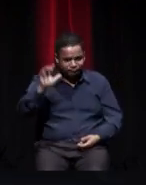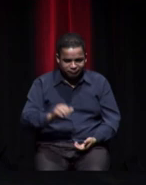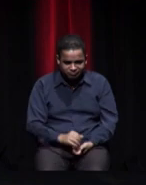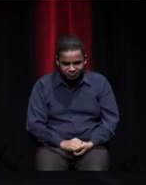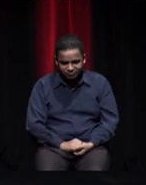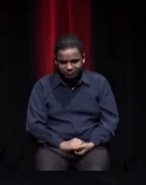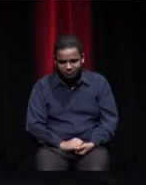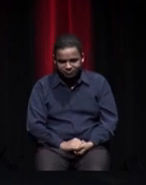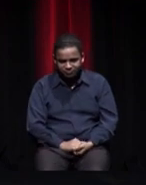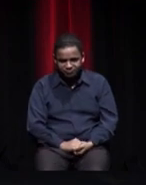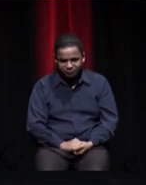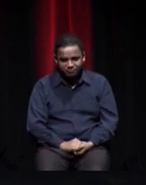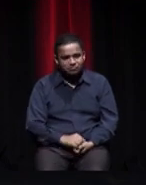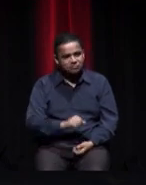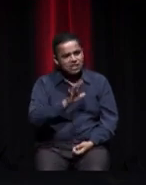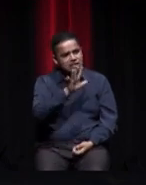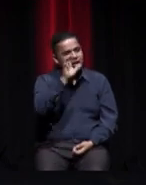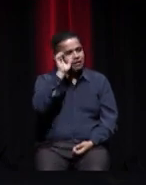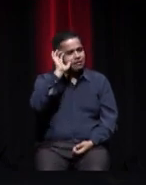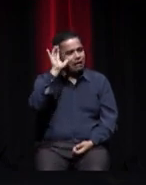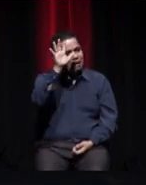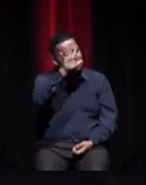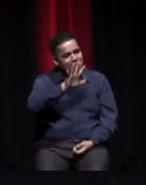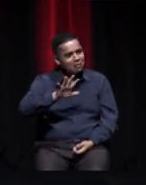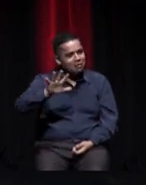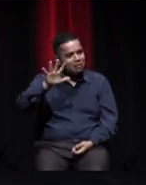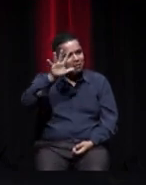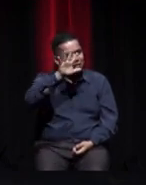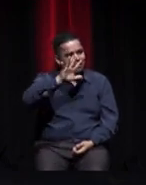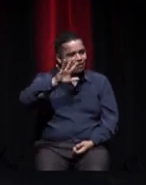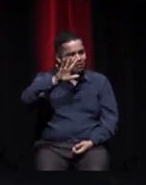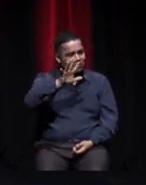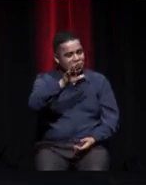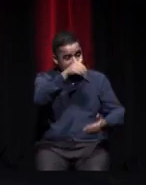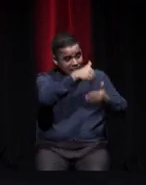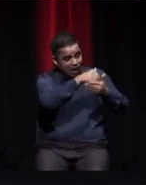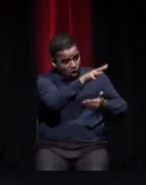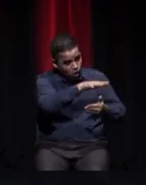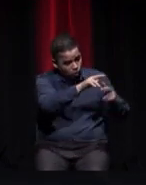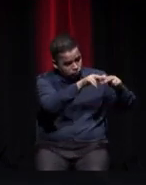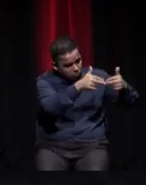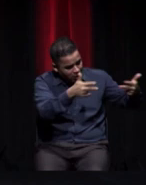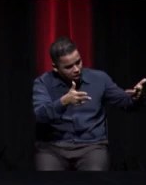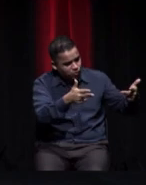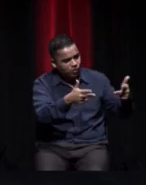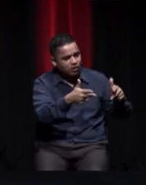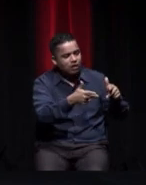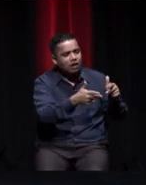And this image, impregnated in the merchandise, provides enjoyment.